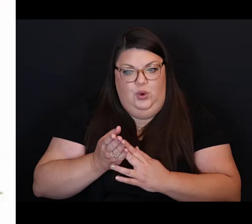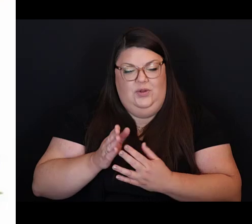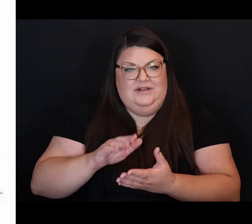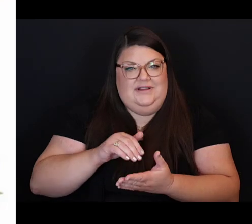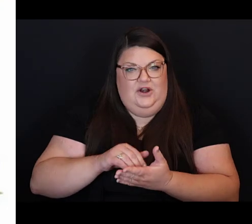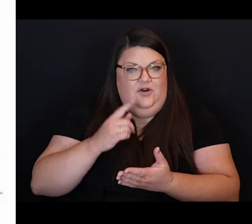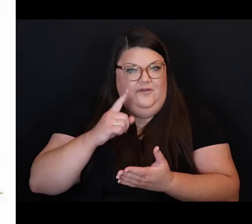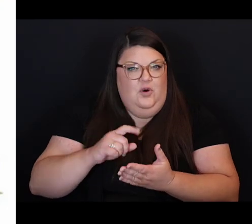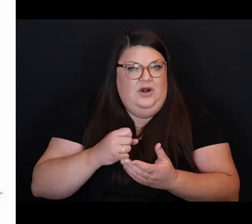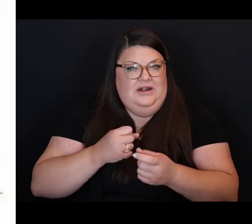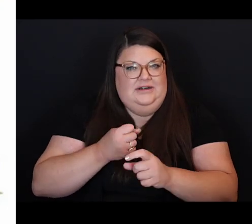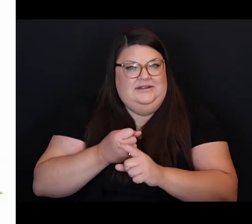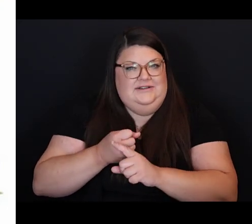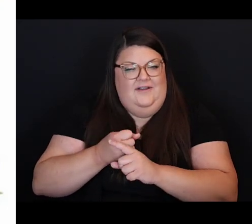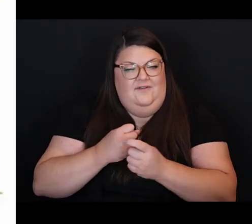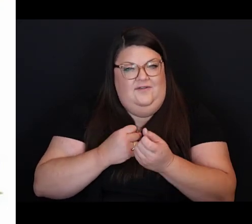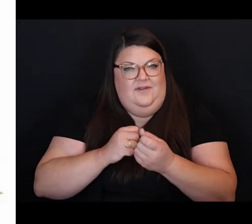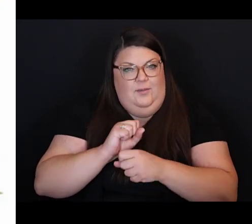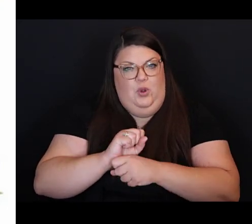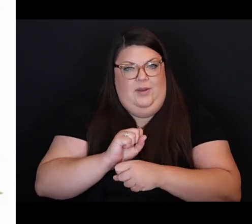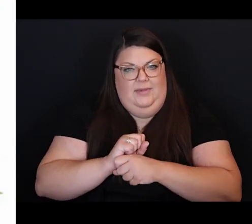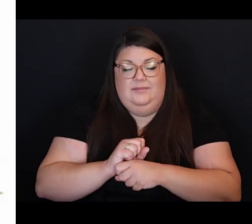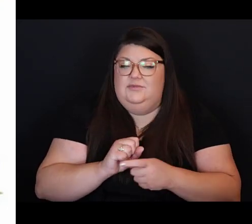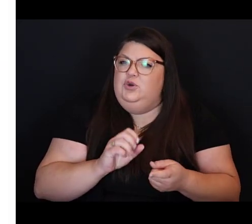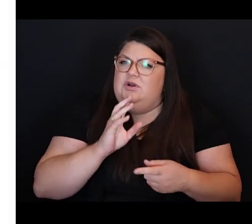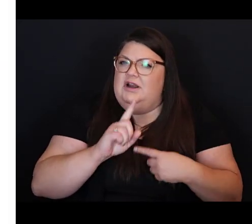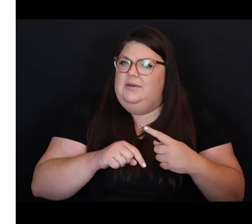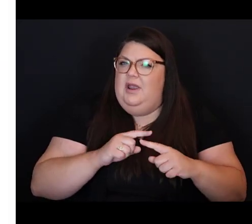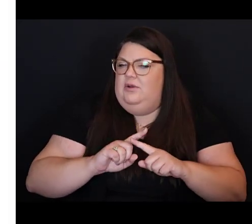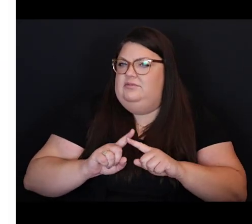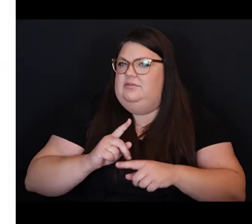So you've—you talked a lot about a lot of different products, what kind of impacts are you